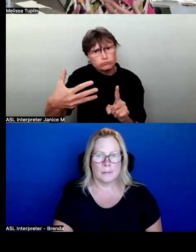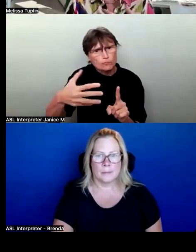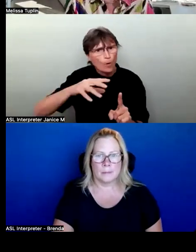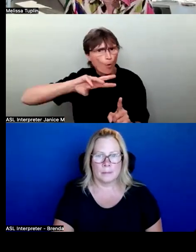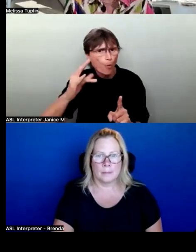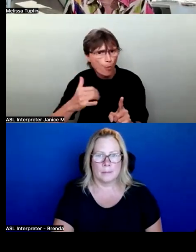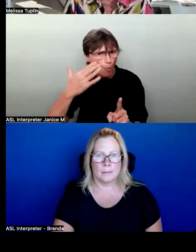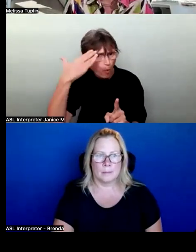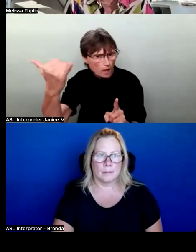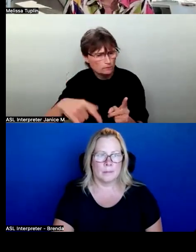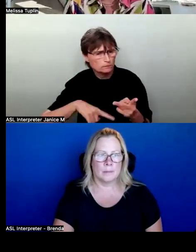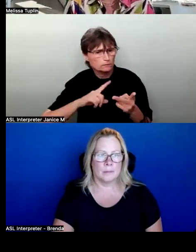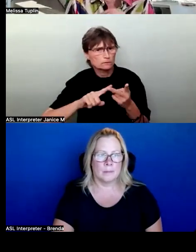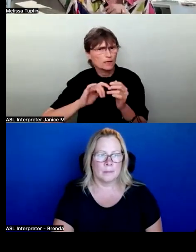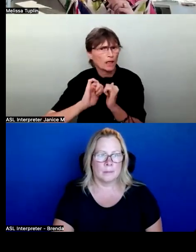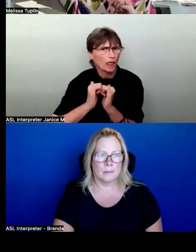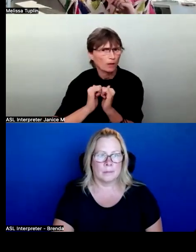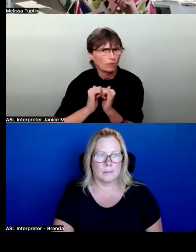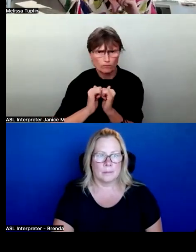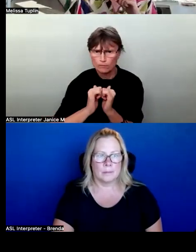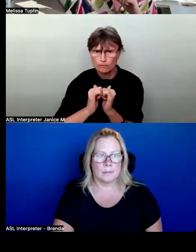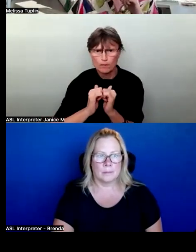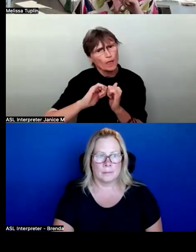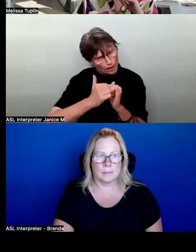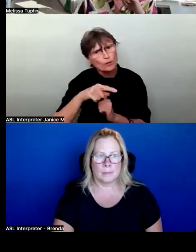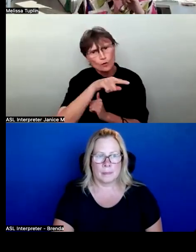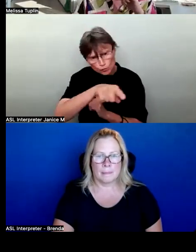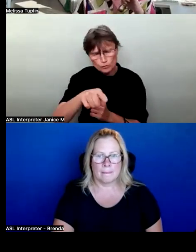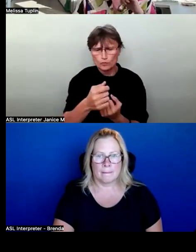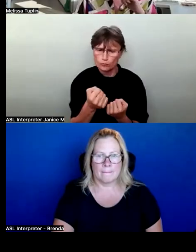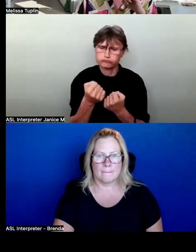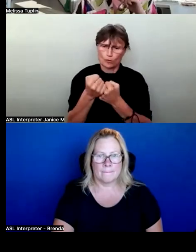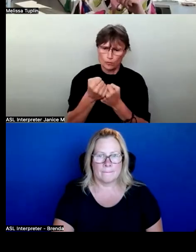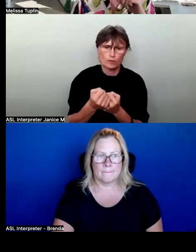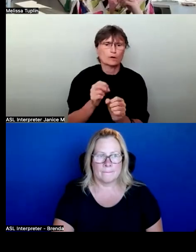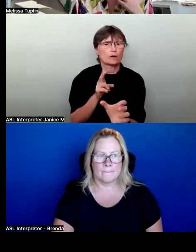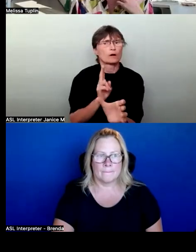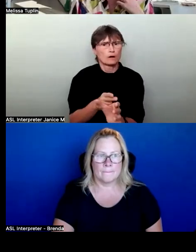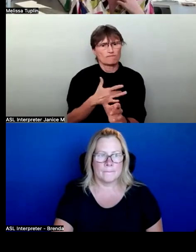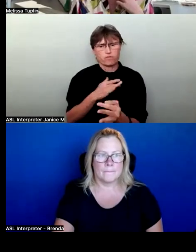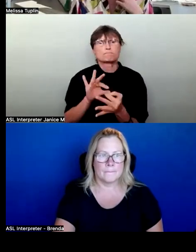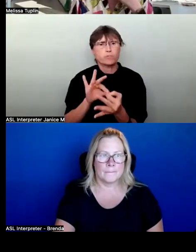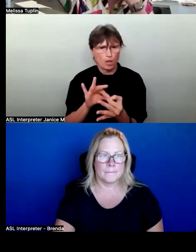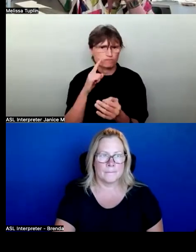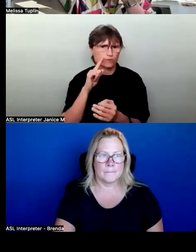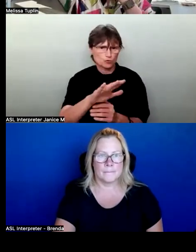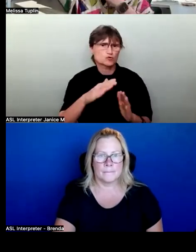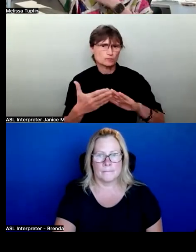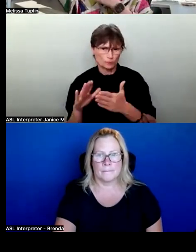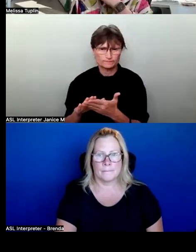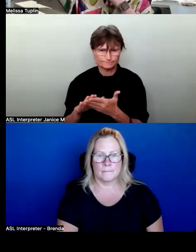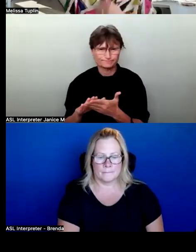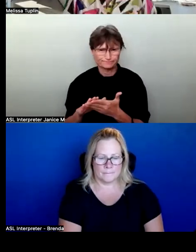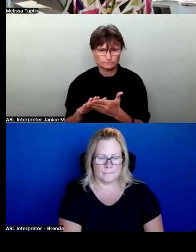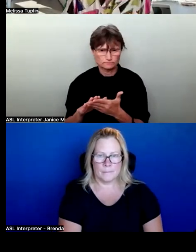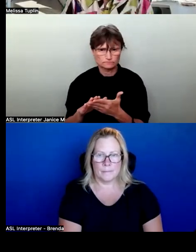the experience of belonging that you create through your programming in your community?